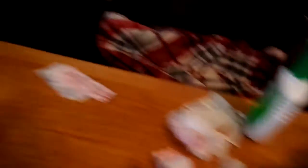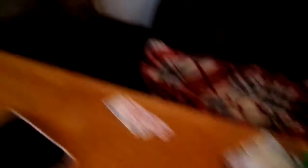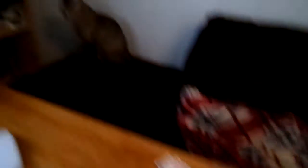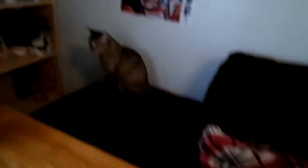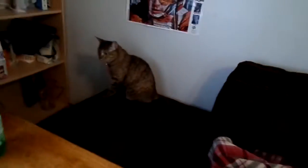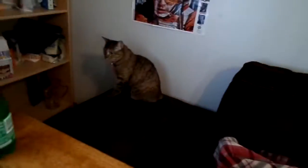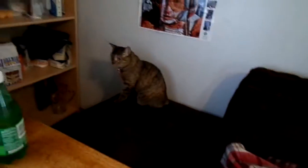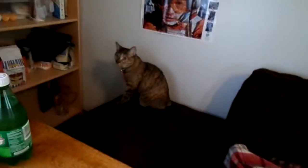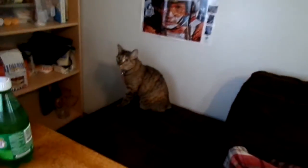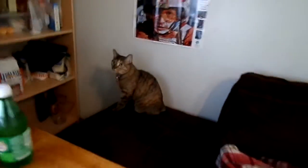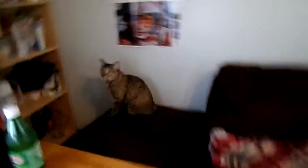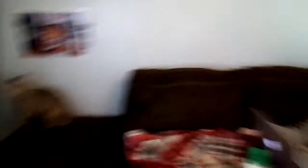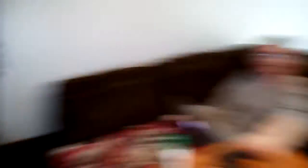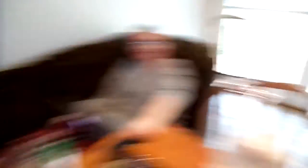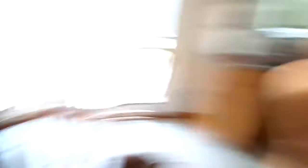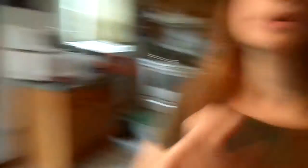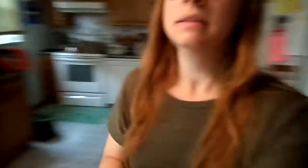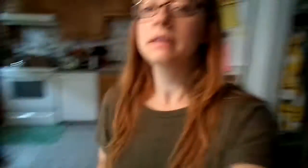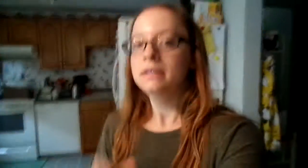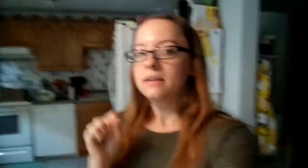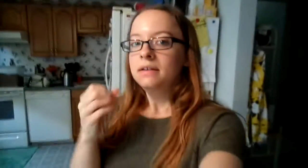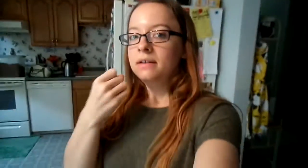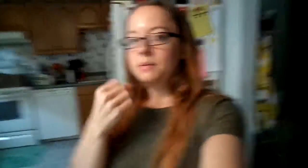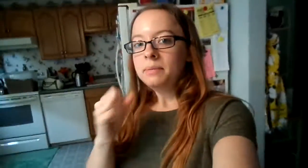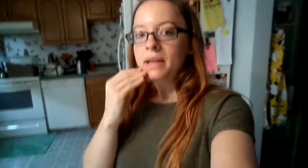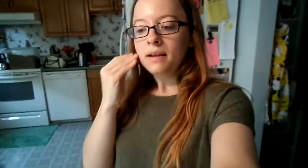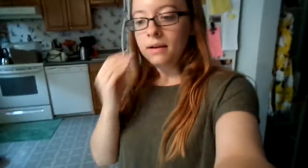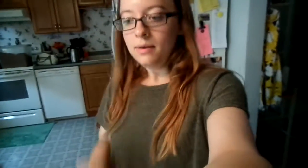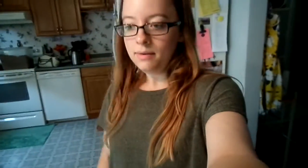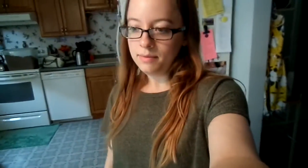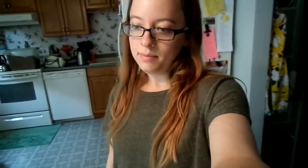argh.... ehhhh... We made it home.